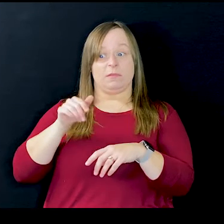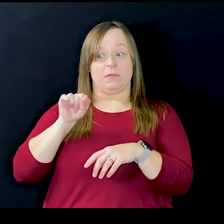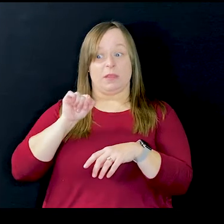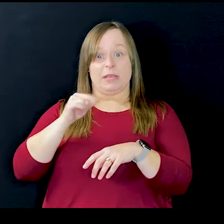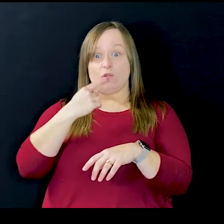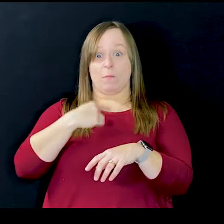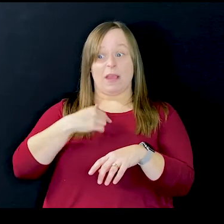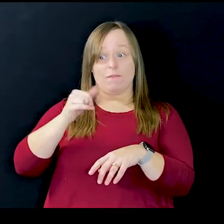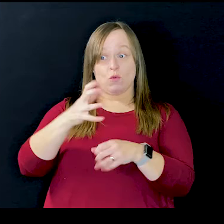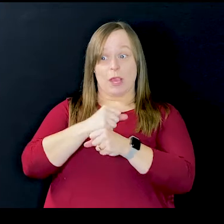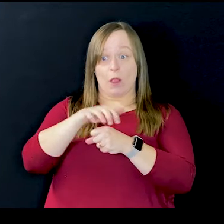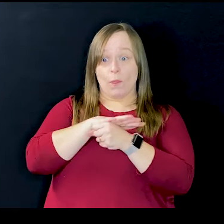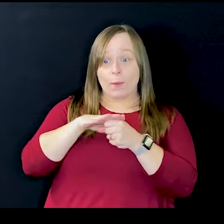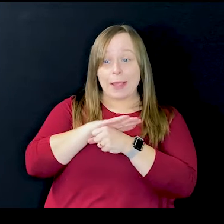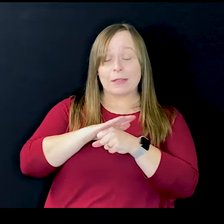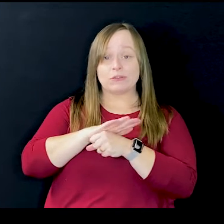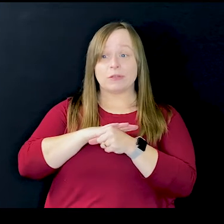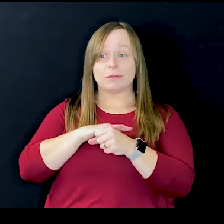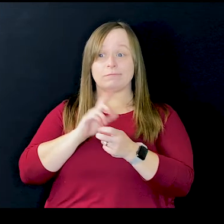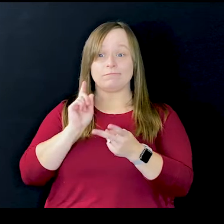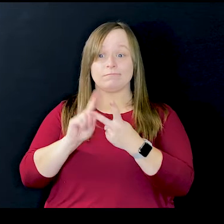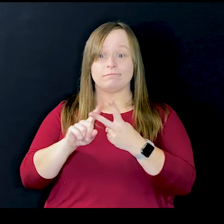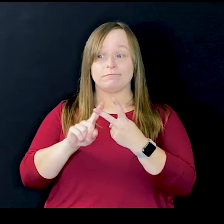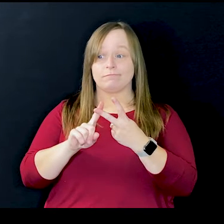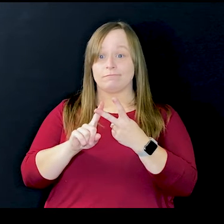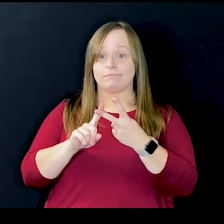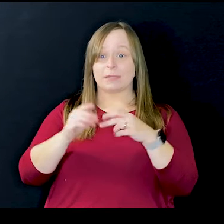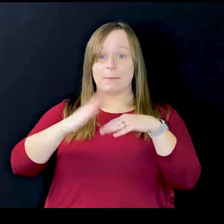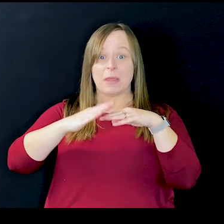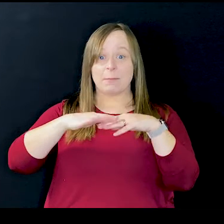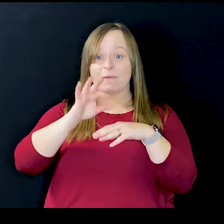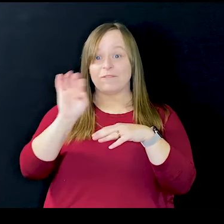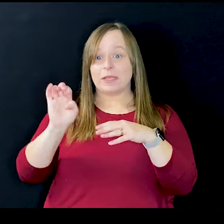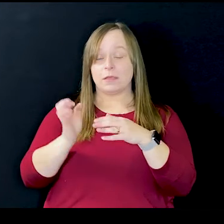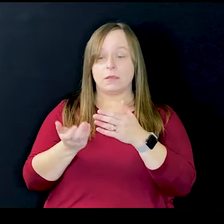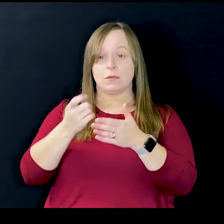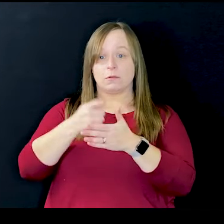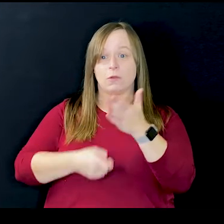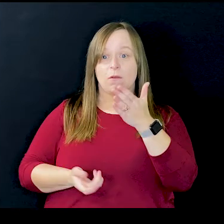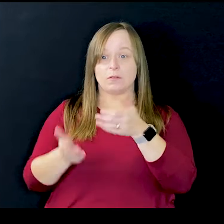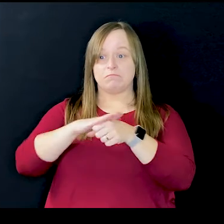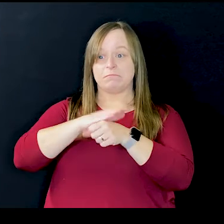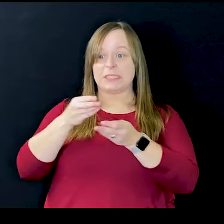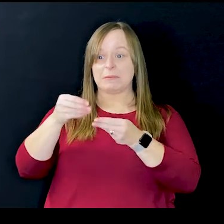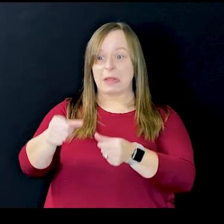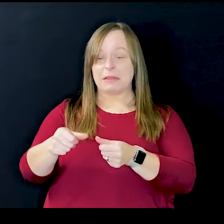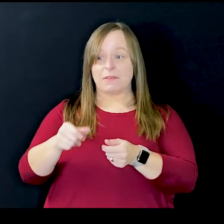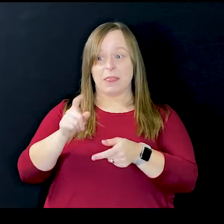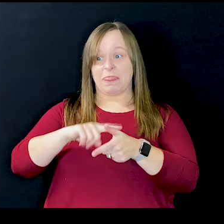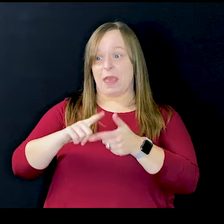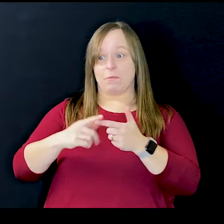if you can get the location and a minimal fee to cover our expenses, then we would